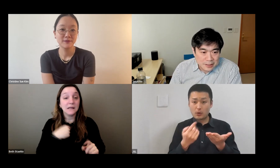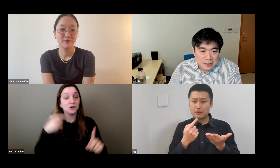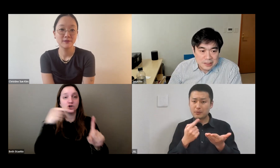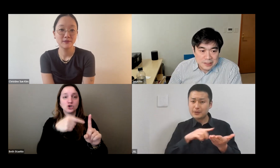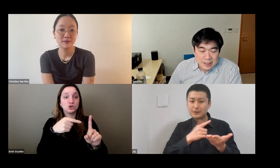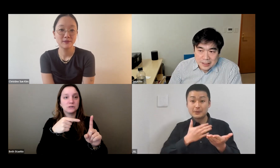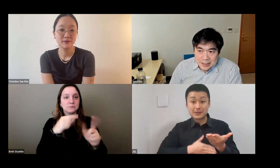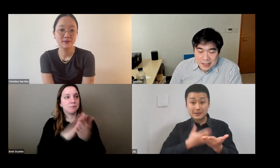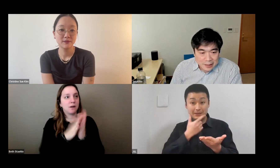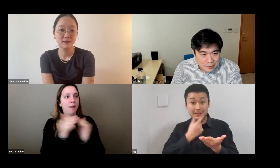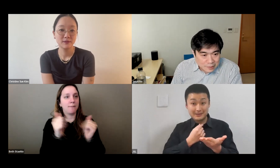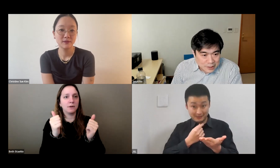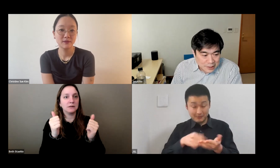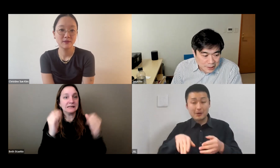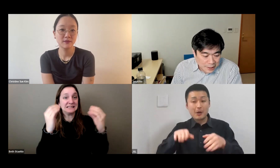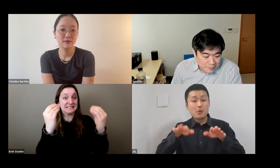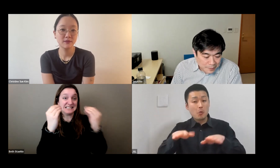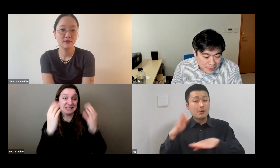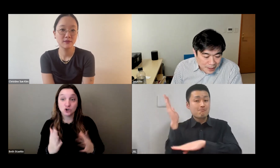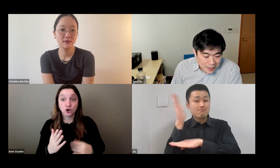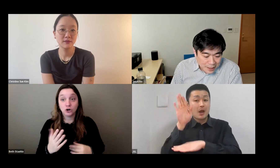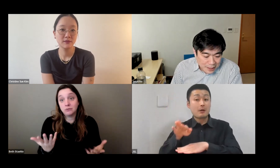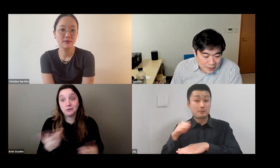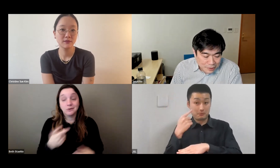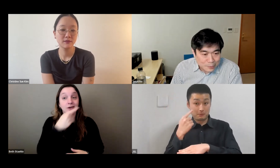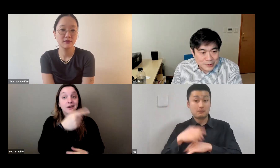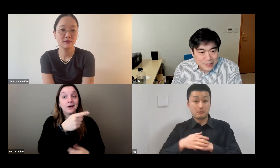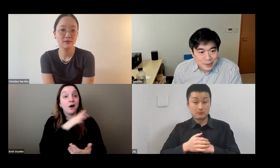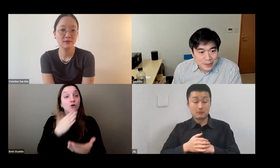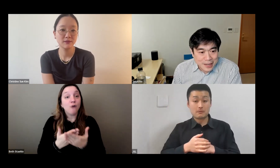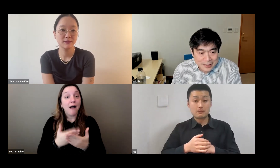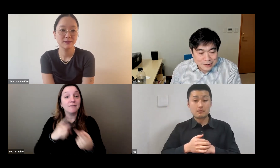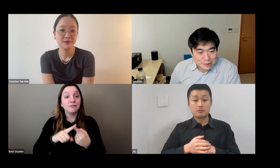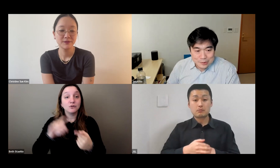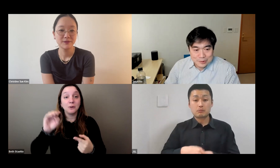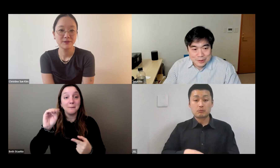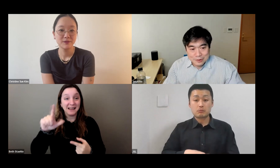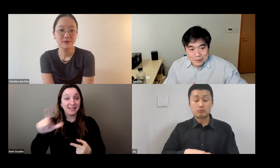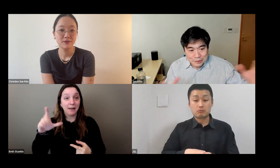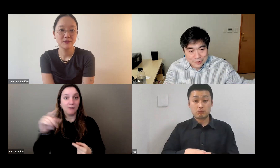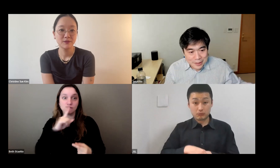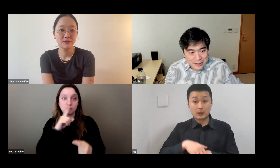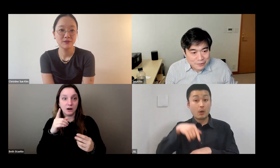She came to the Media Lab and opened up our eyes to the whole deaf